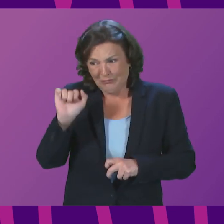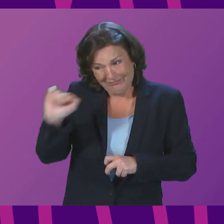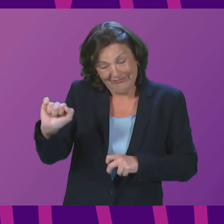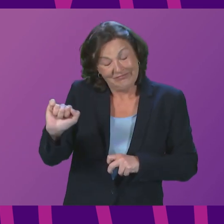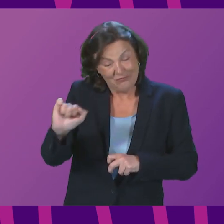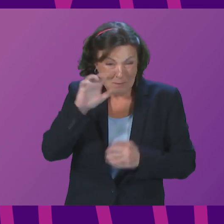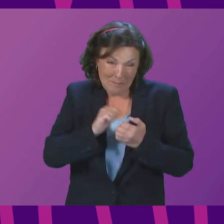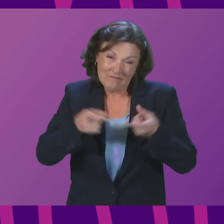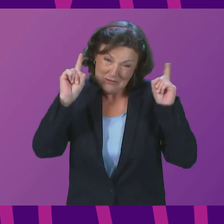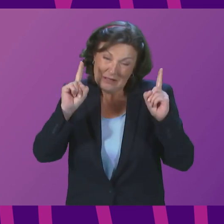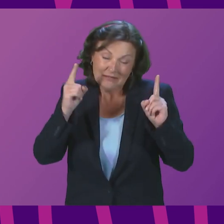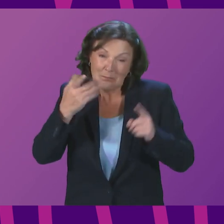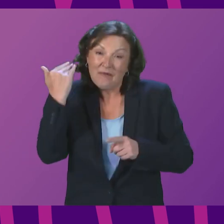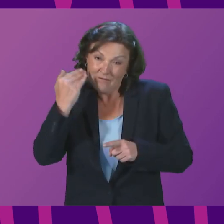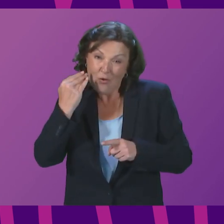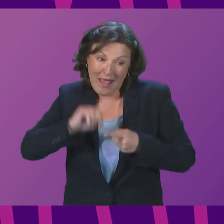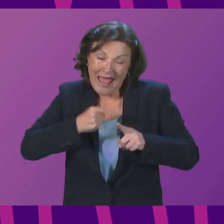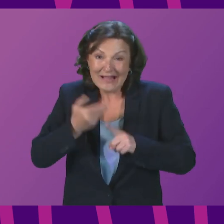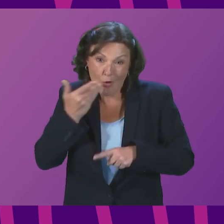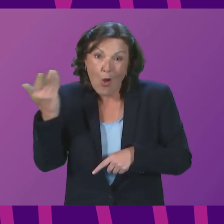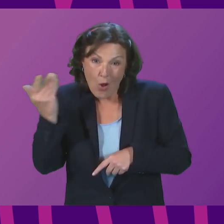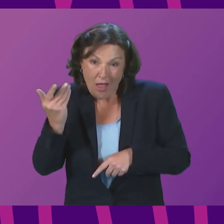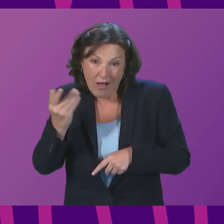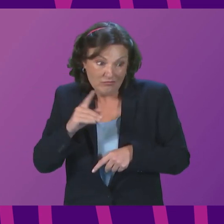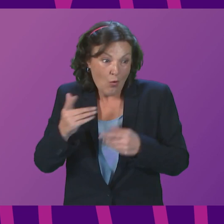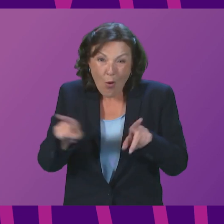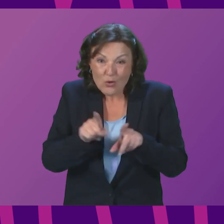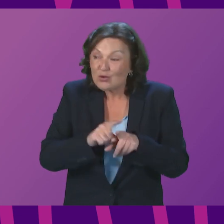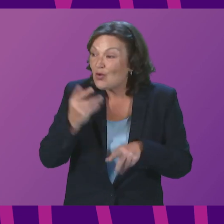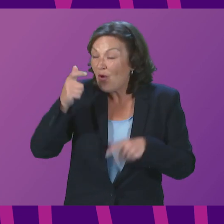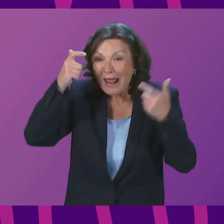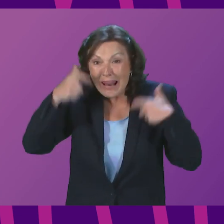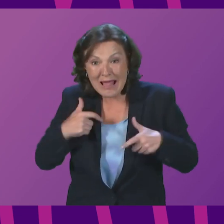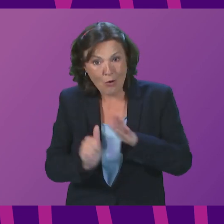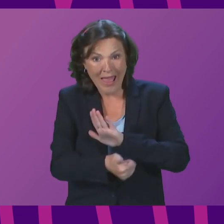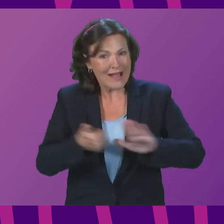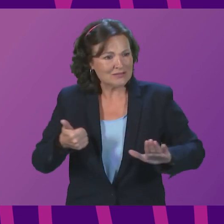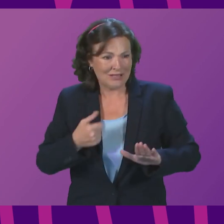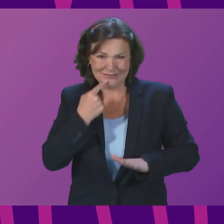be a solicitor, she should know—that there is no case for hiding behind GDPR here.